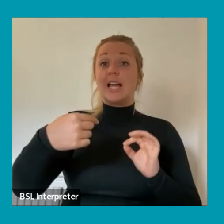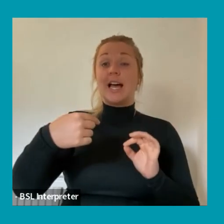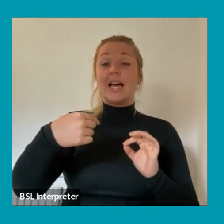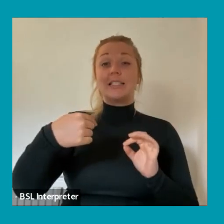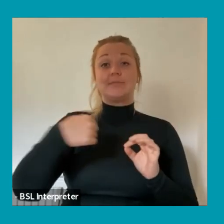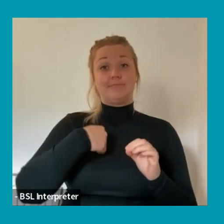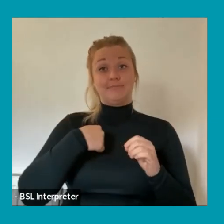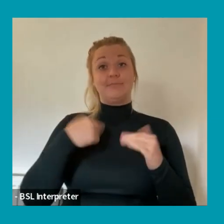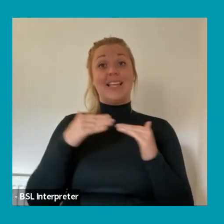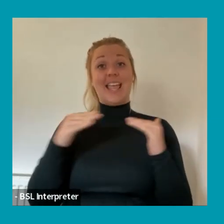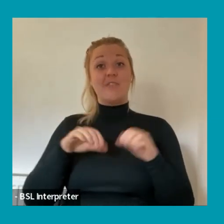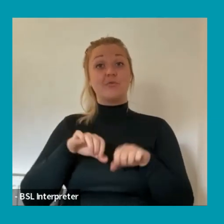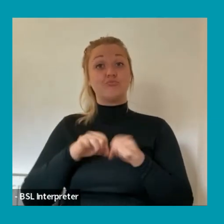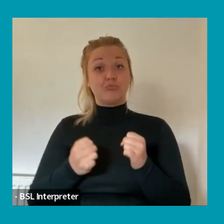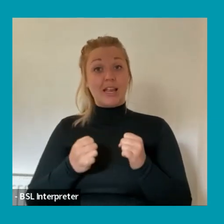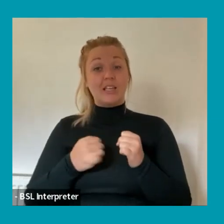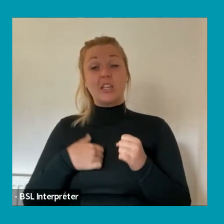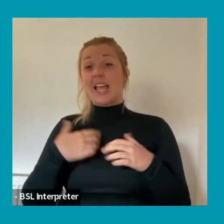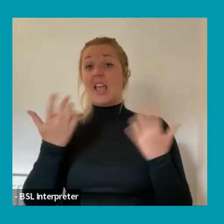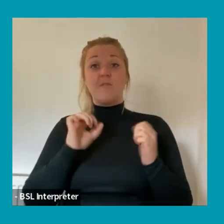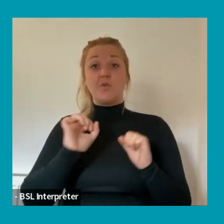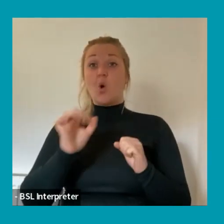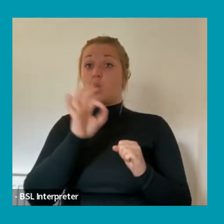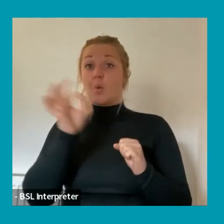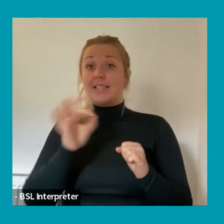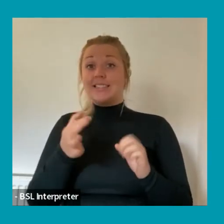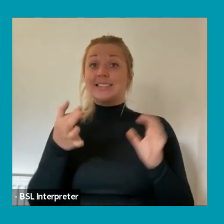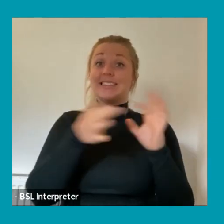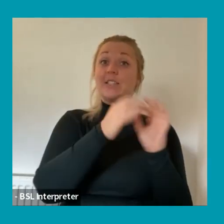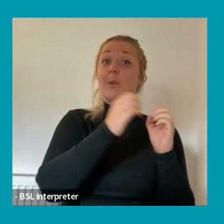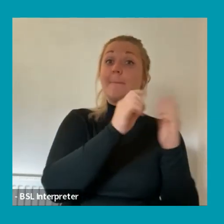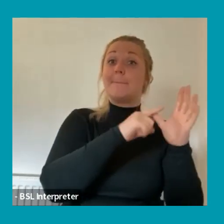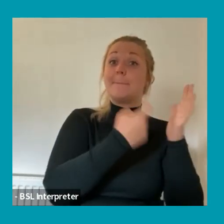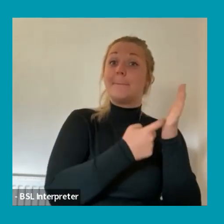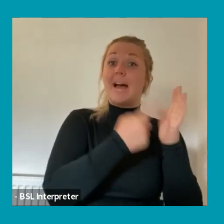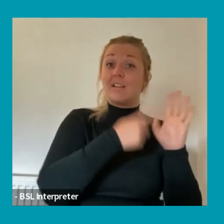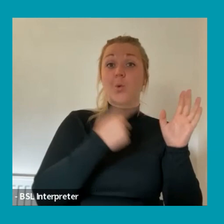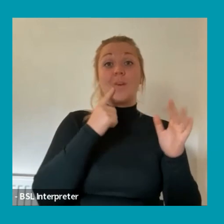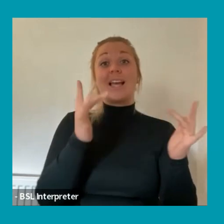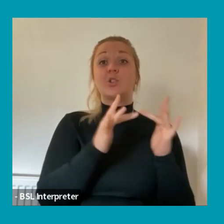We can get in touch with Barry, if your question is for him. And thank you very much for attending.